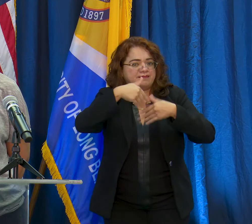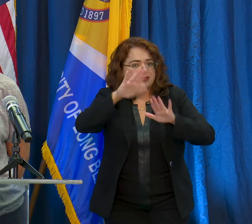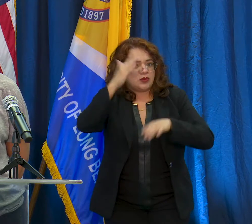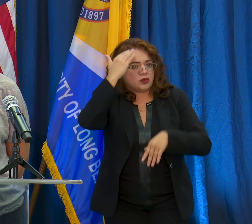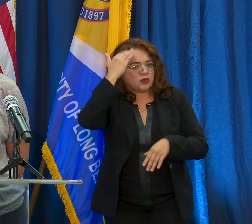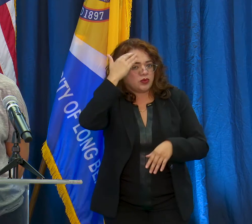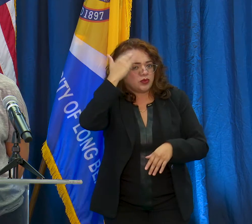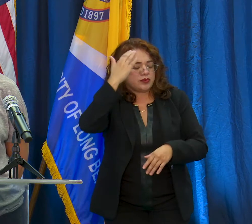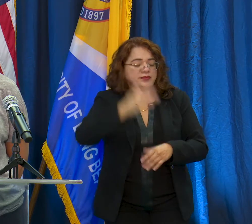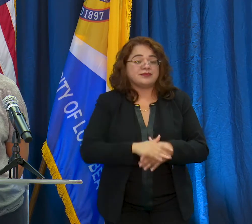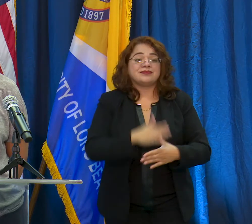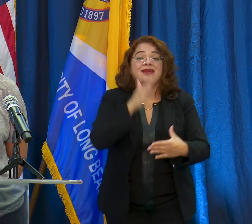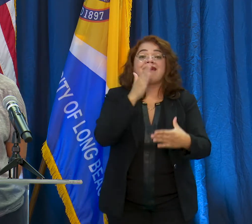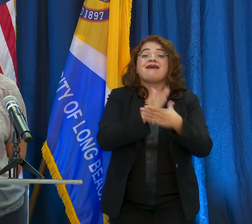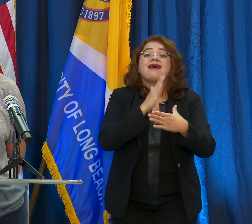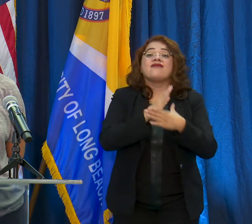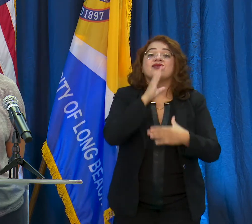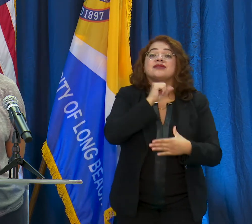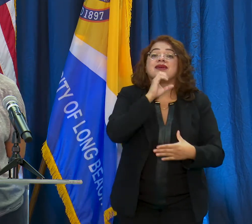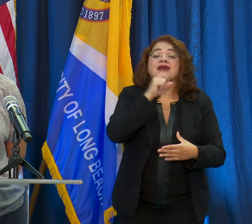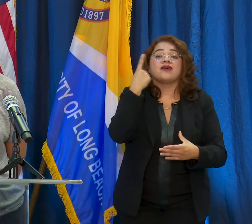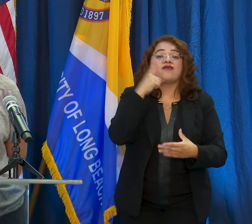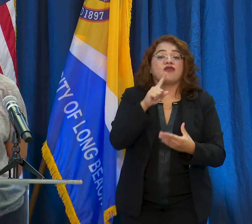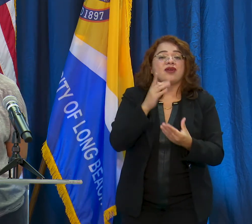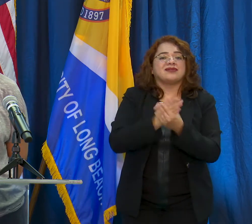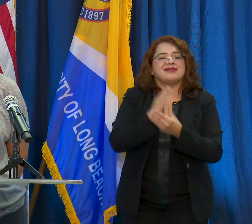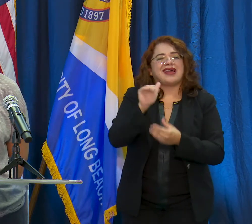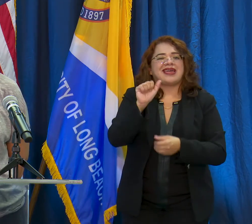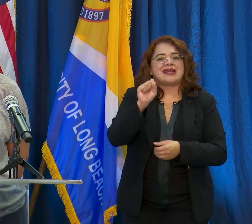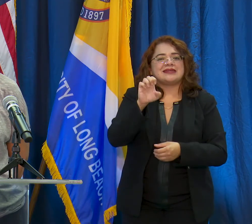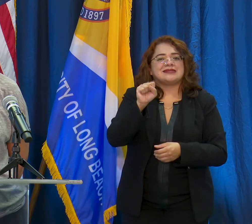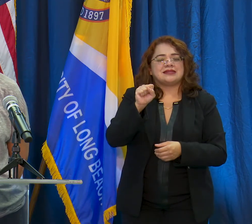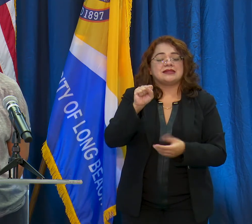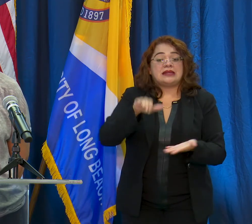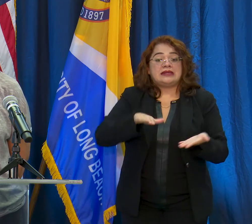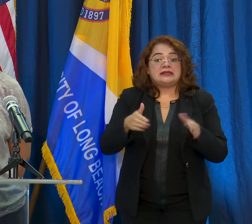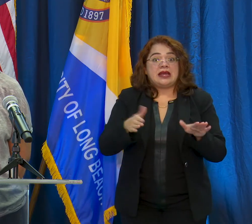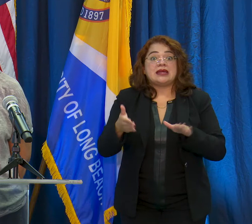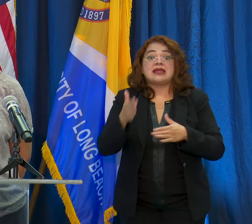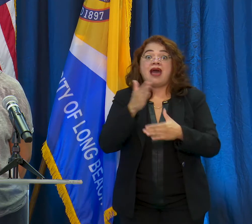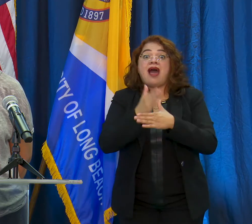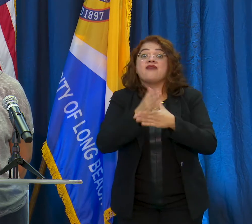average age of cases and deaths is decreasing, so